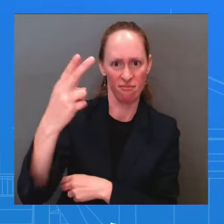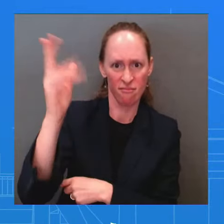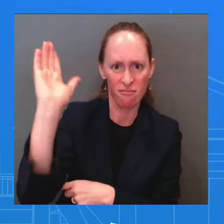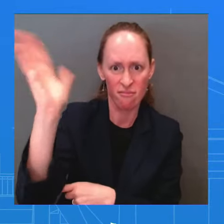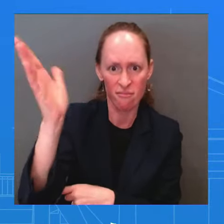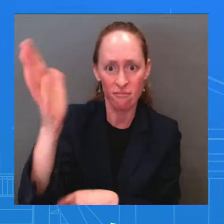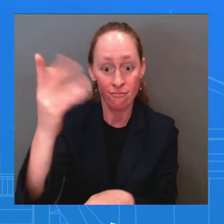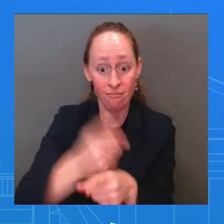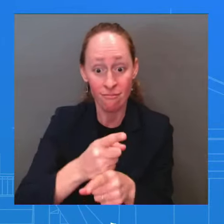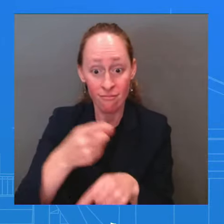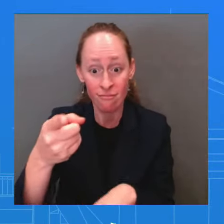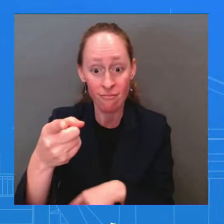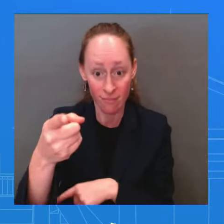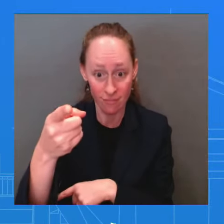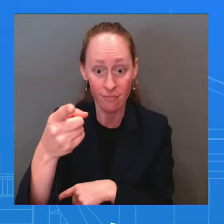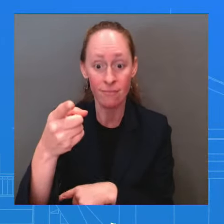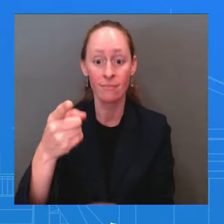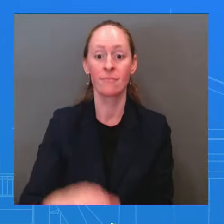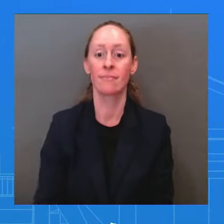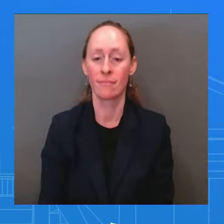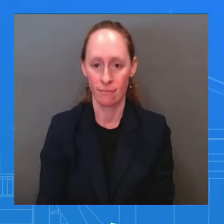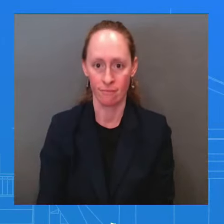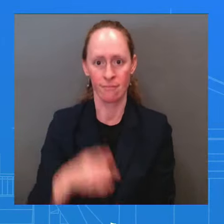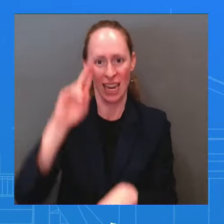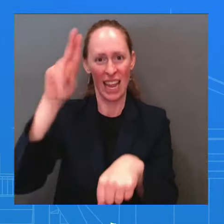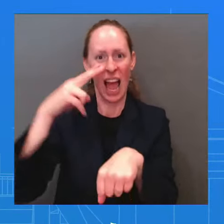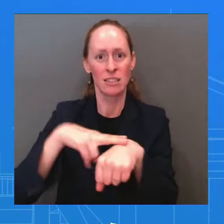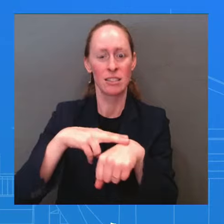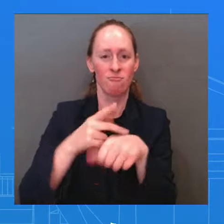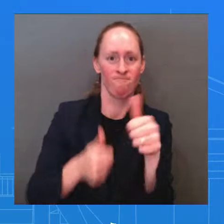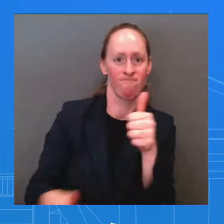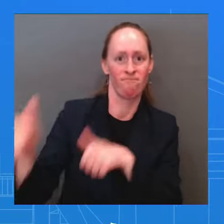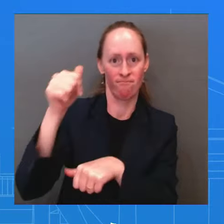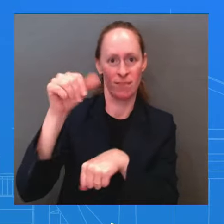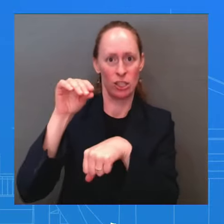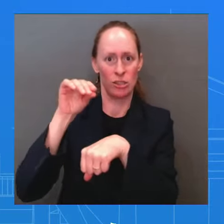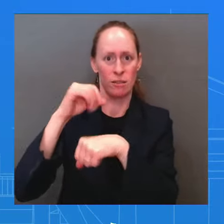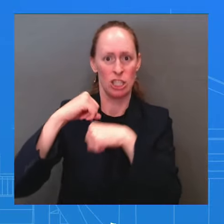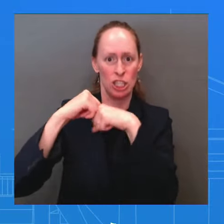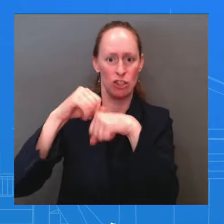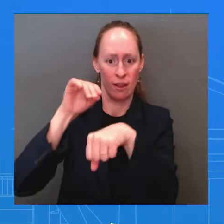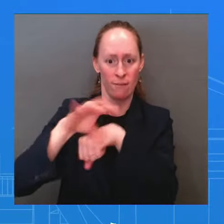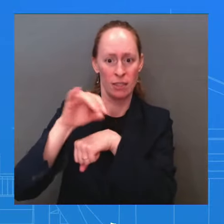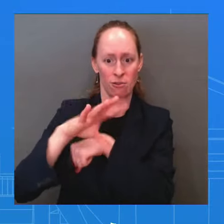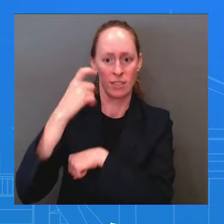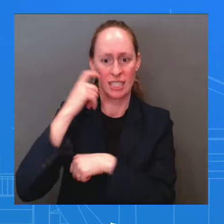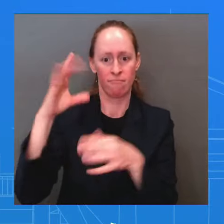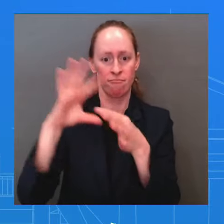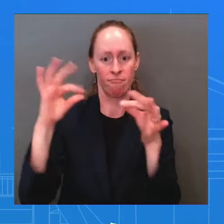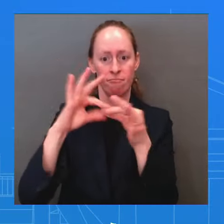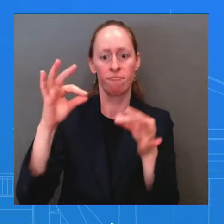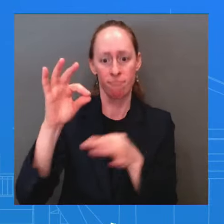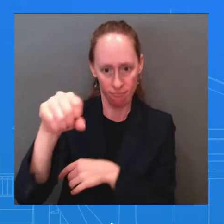He just announced the visit -- the zi- -- the visit from pel- -- President Zelenskyy. We're going to hammer out what that day looks like,